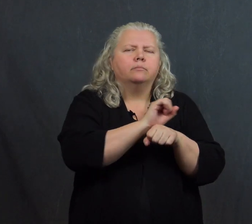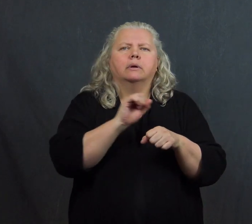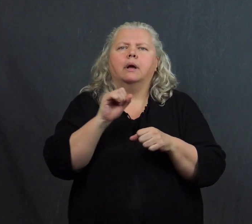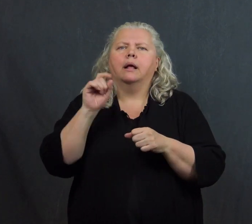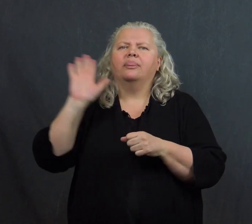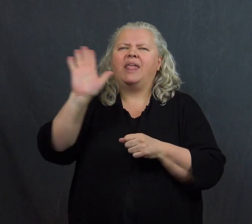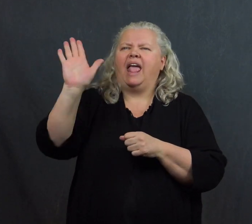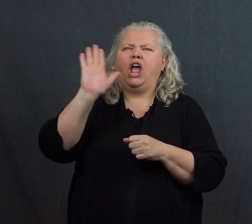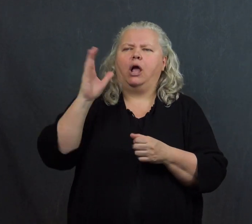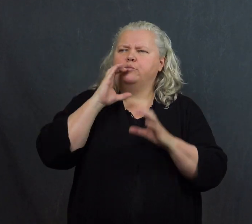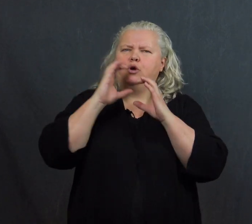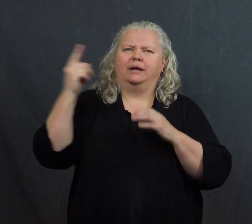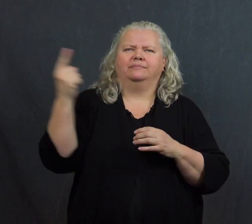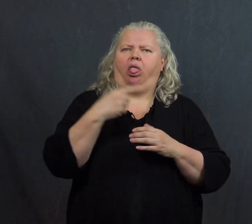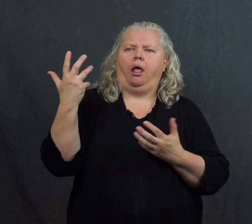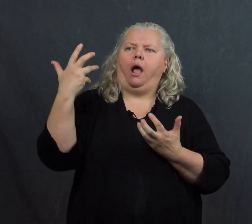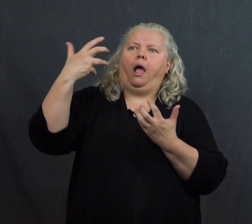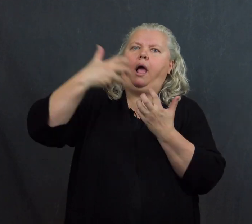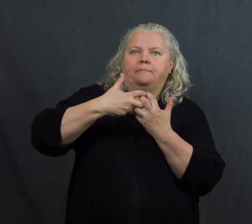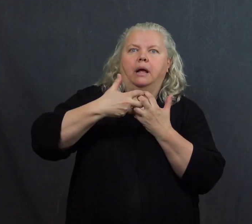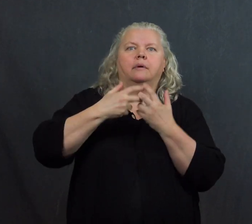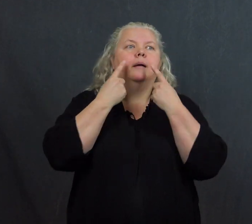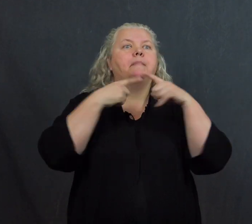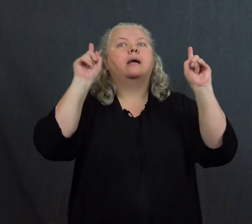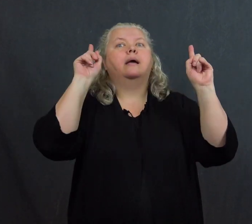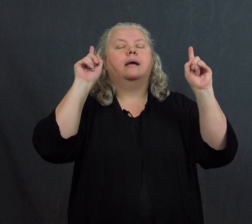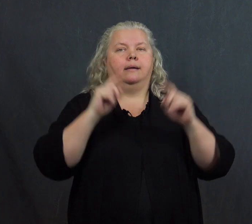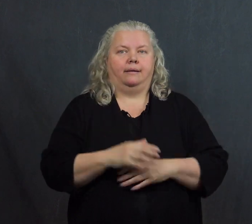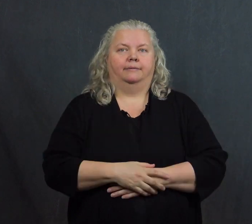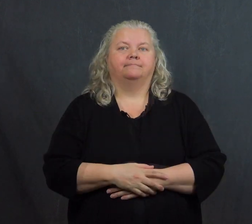This means working towards better communication between employees and their companies.